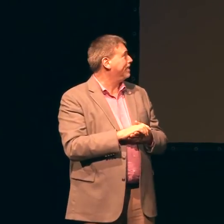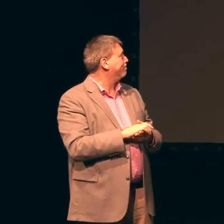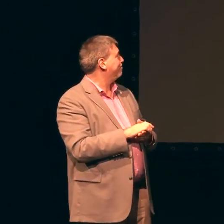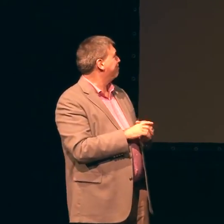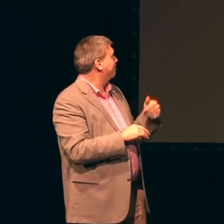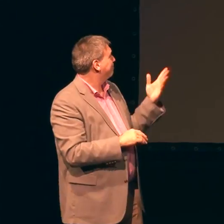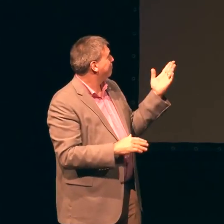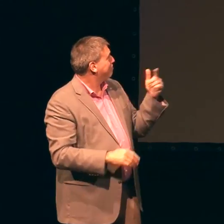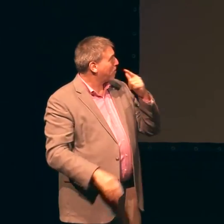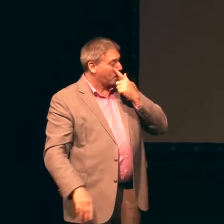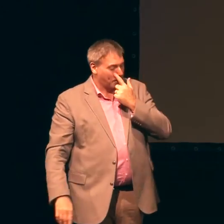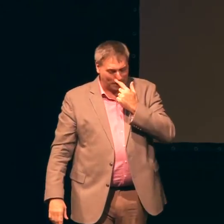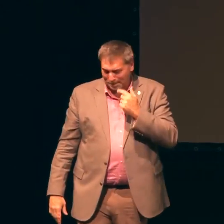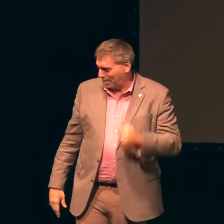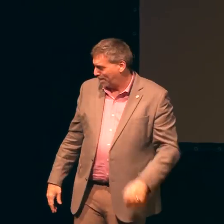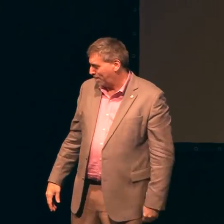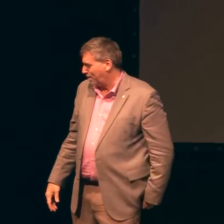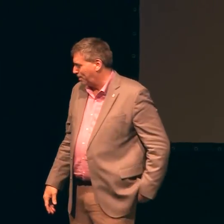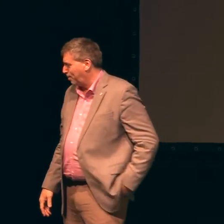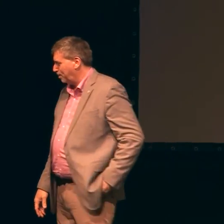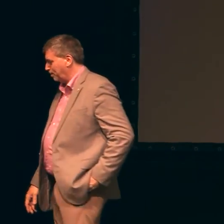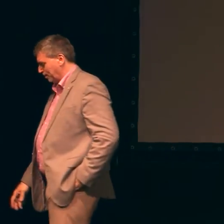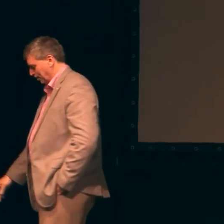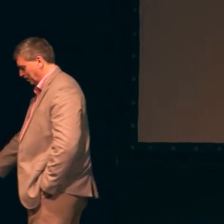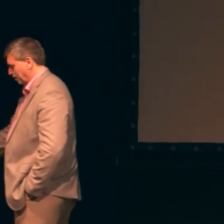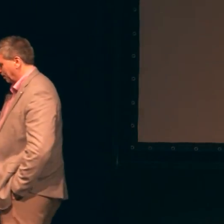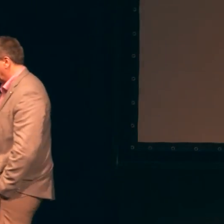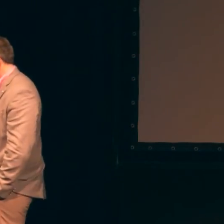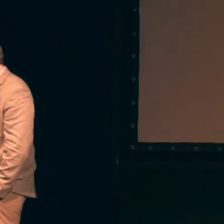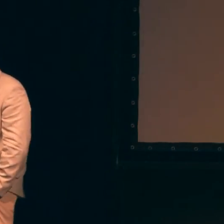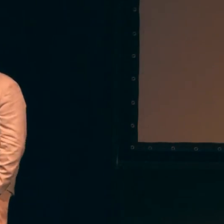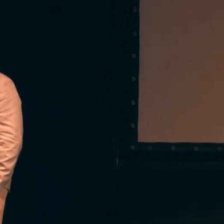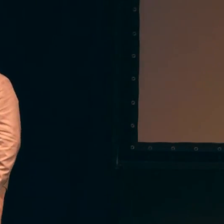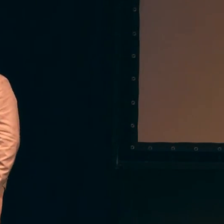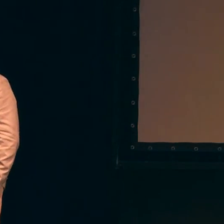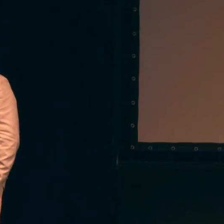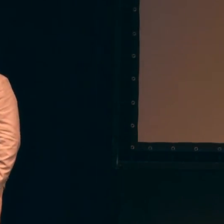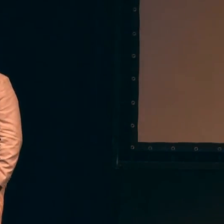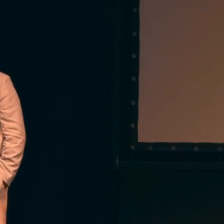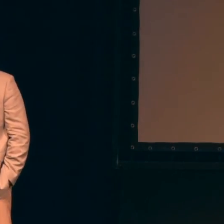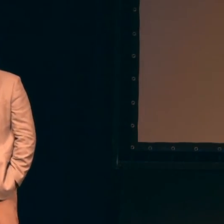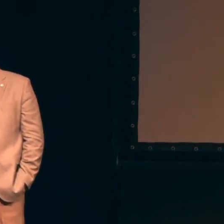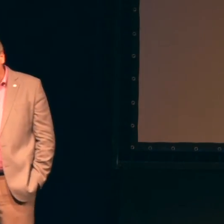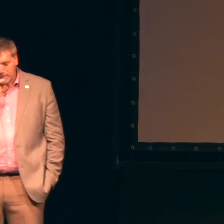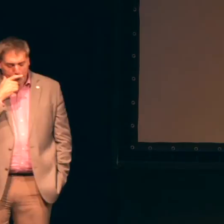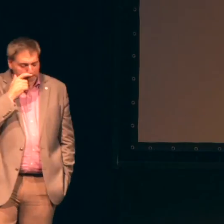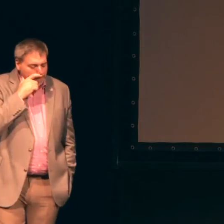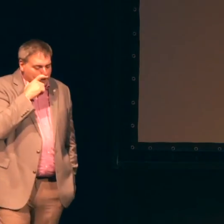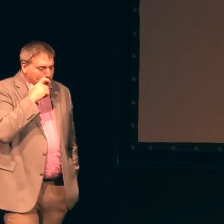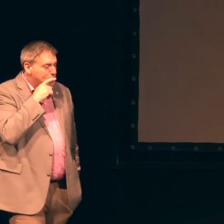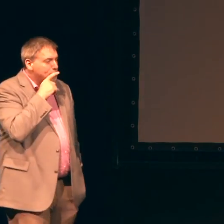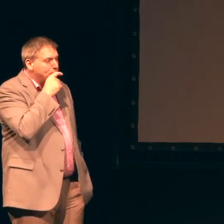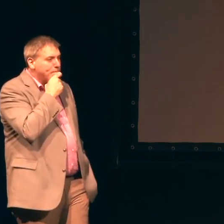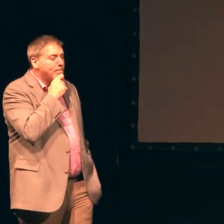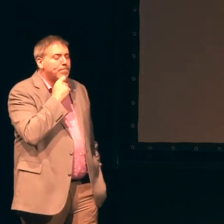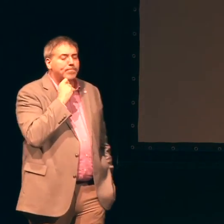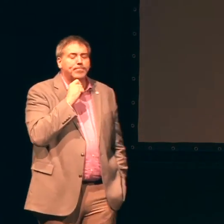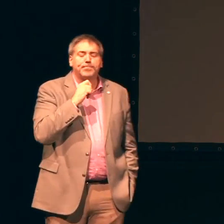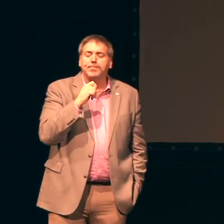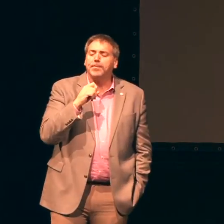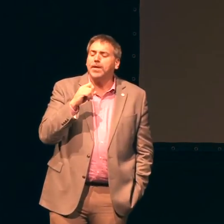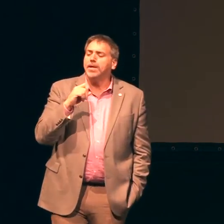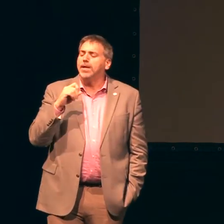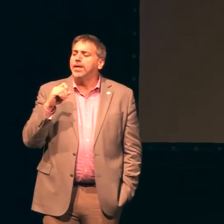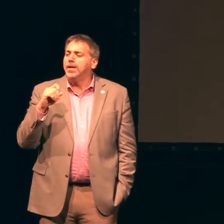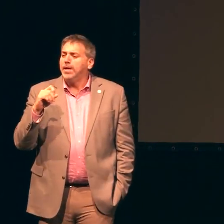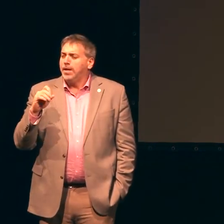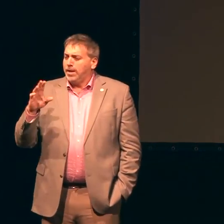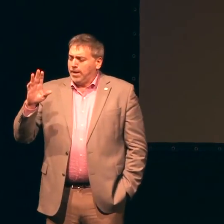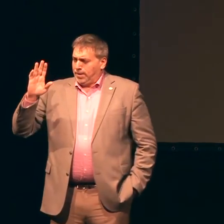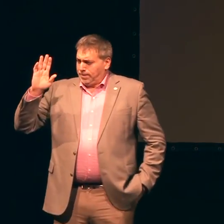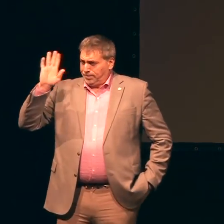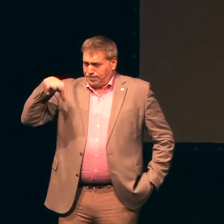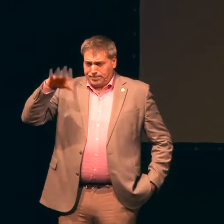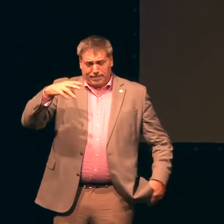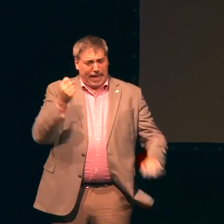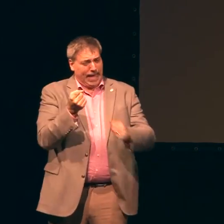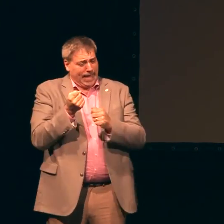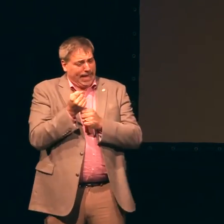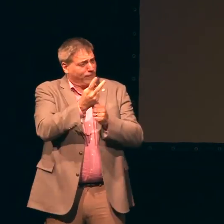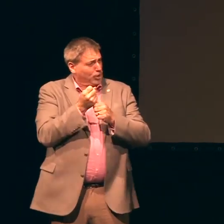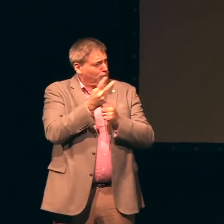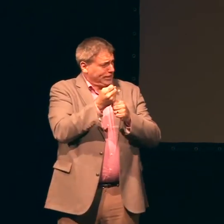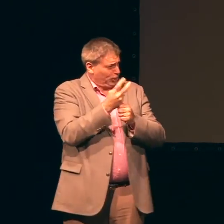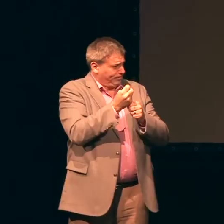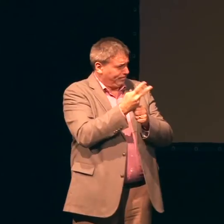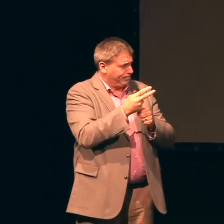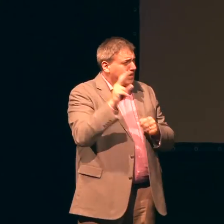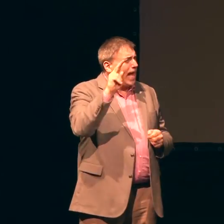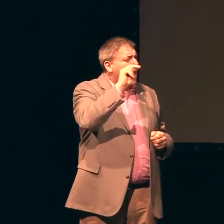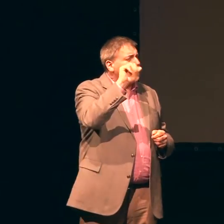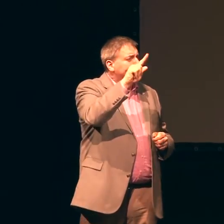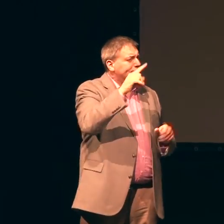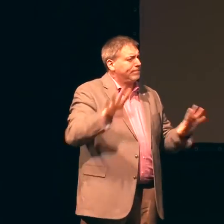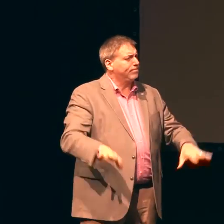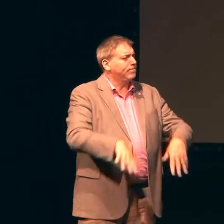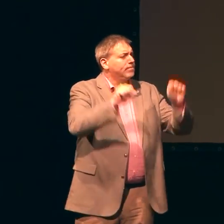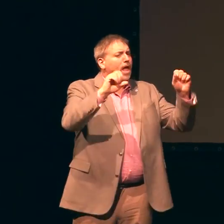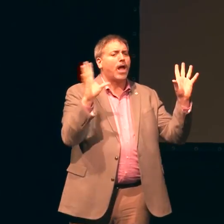people in the Deaf community. Every two years, the